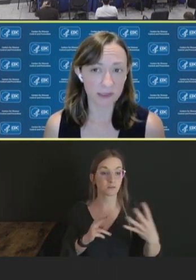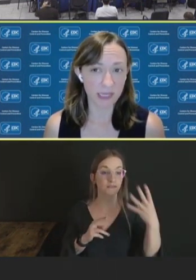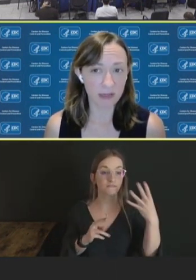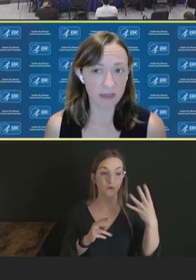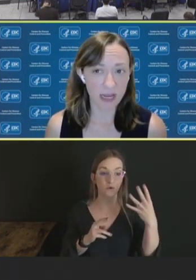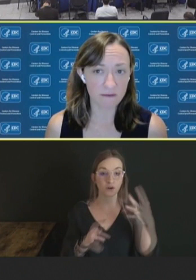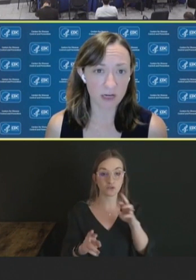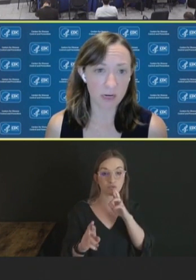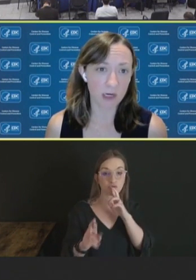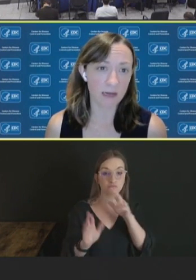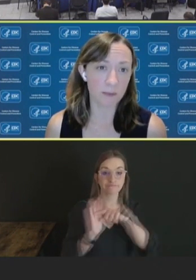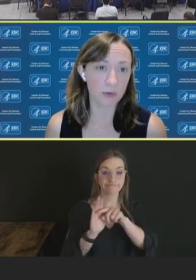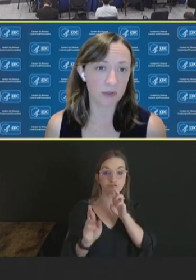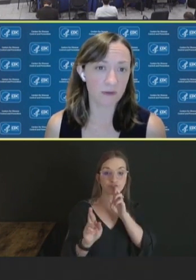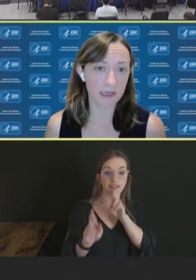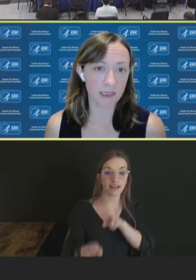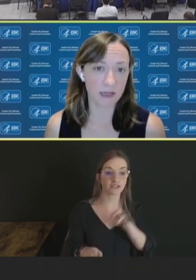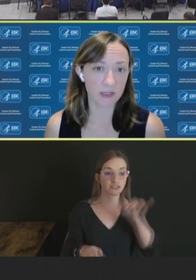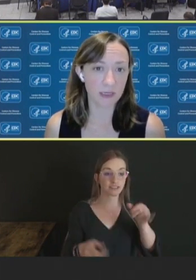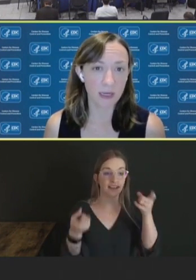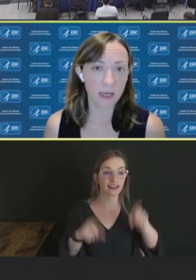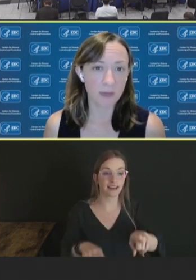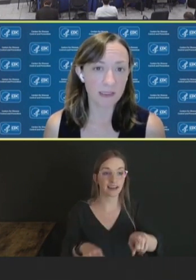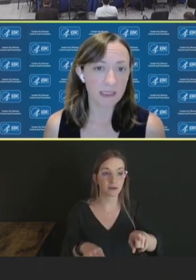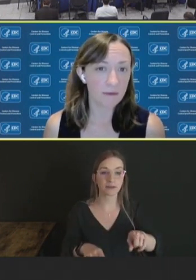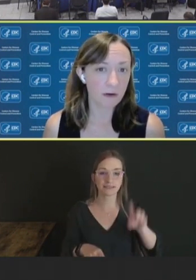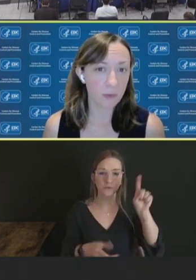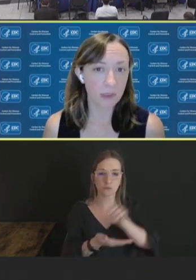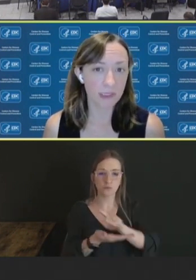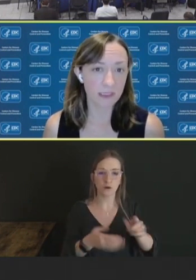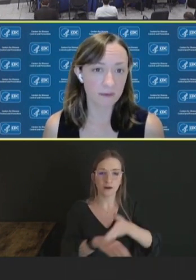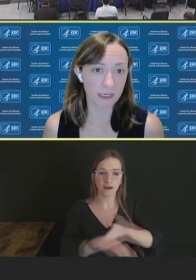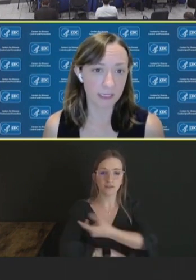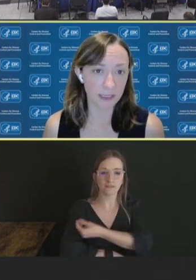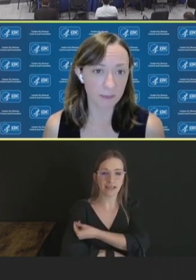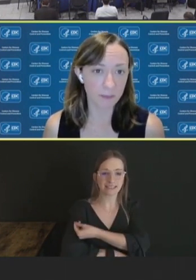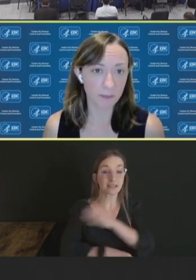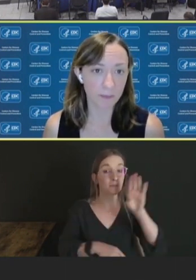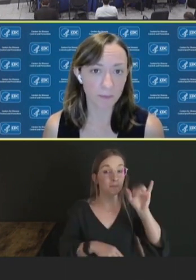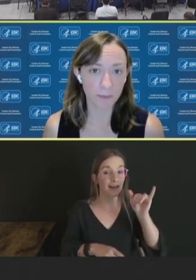seven after mRNA booster vaccination by self-reported severity.